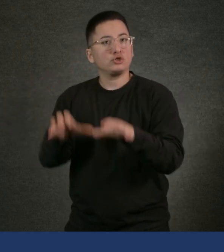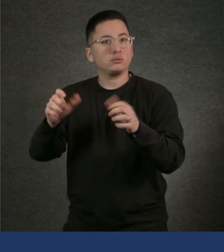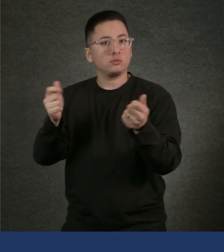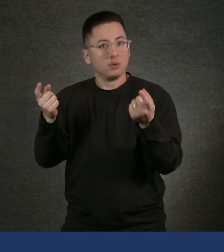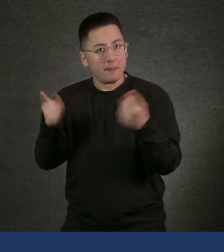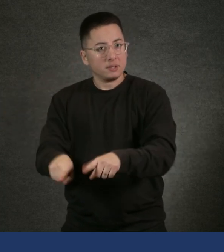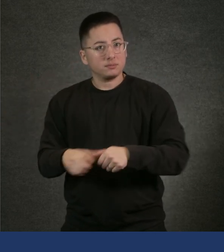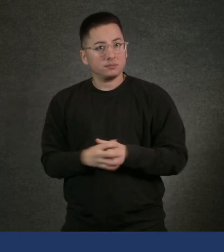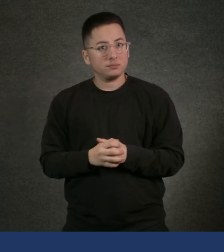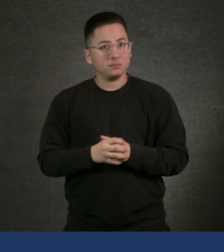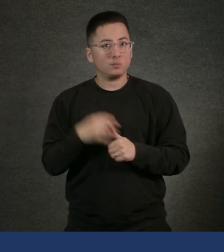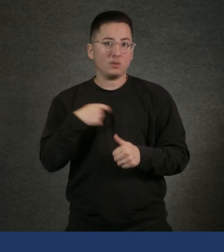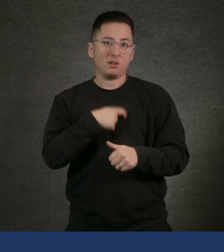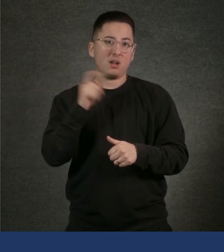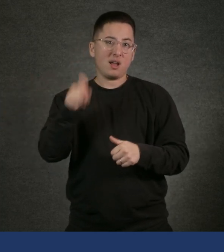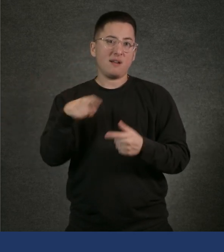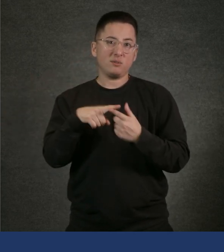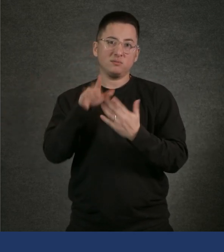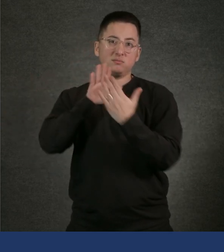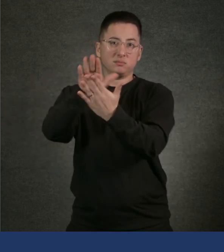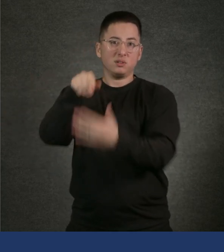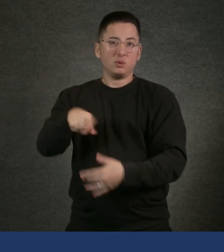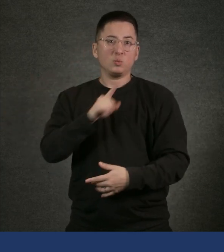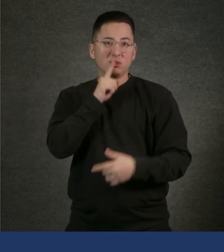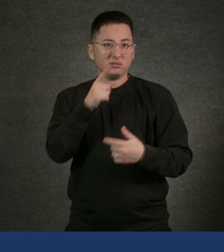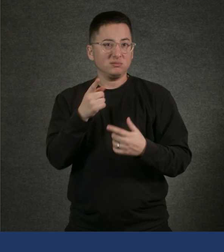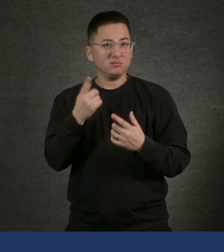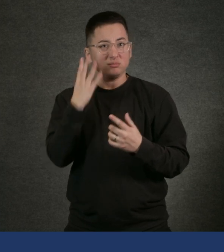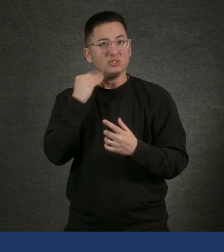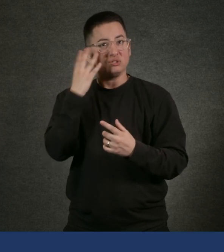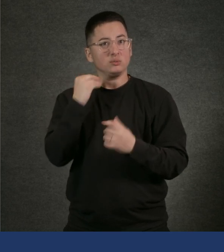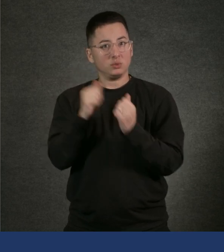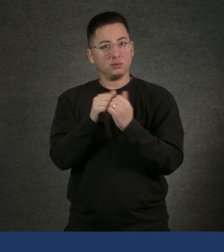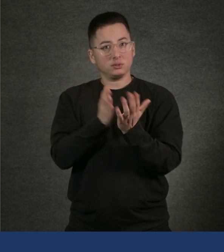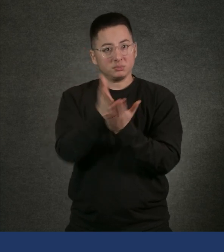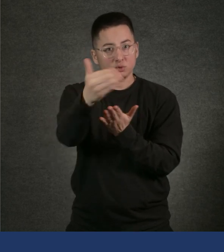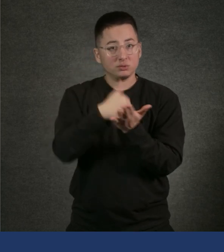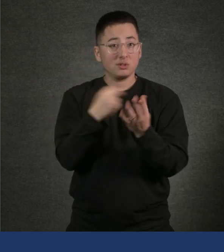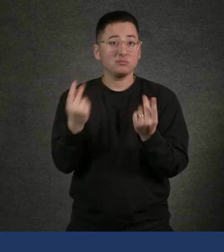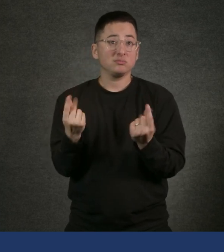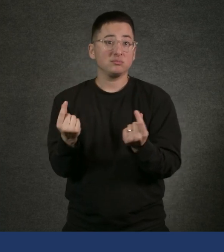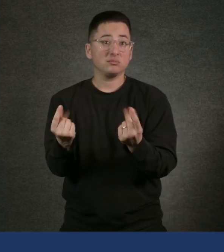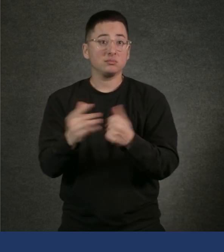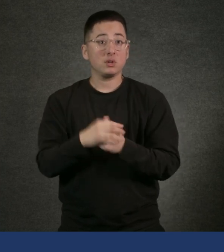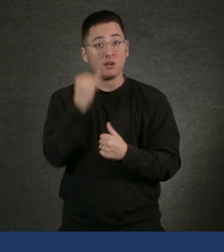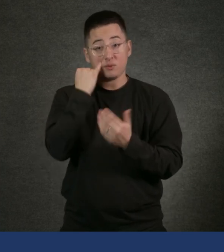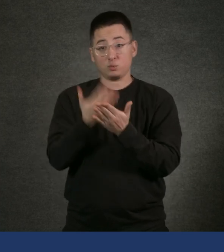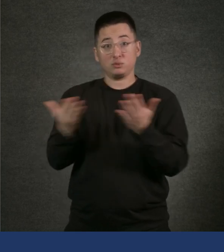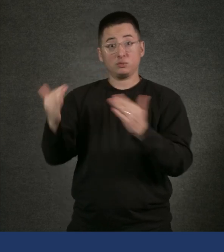If resources are limited, we must provide those suffering with compassion and dignity.